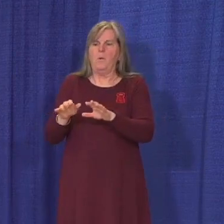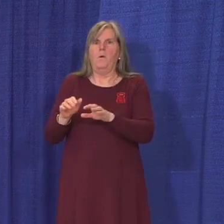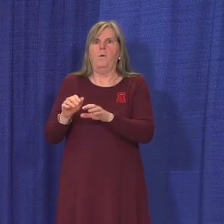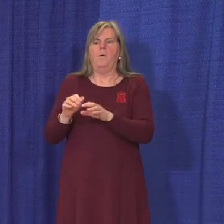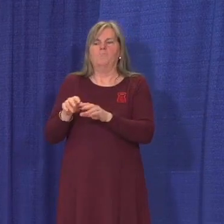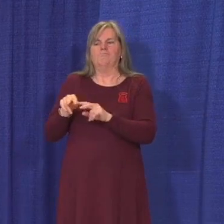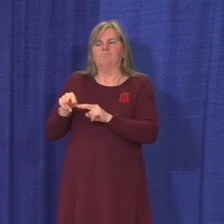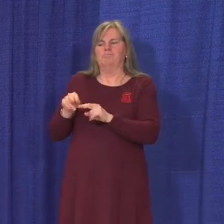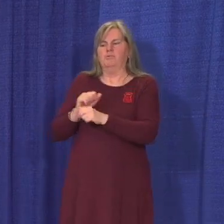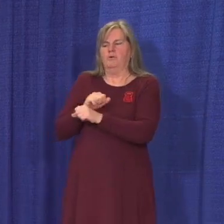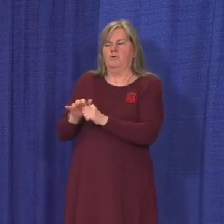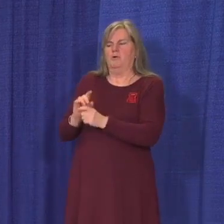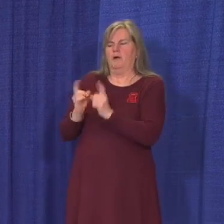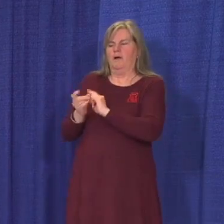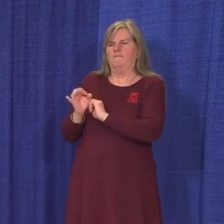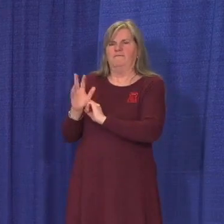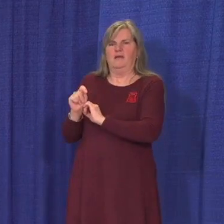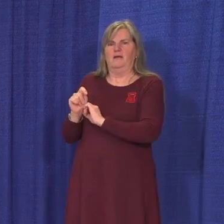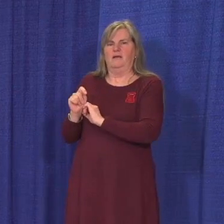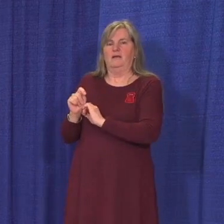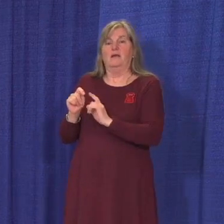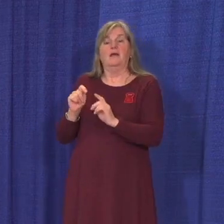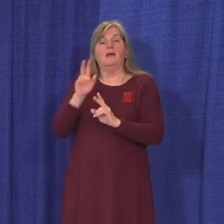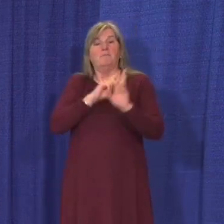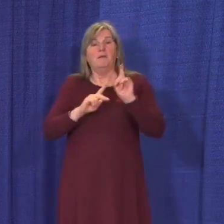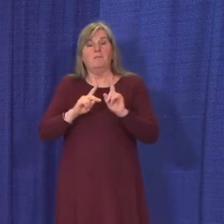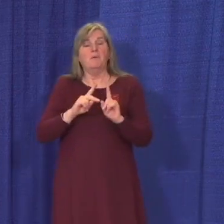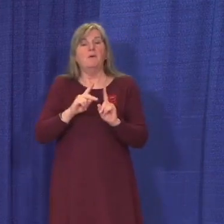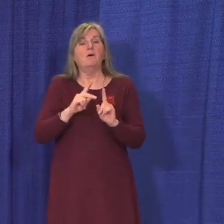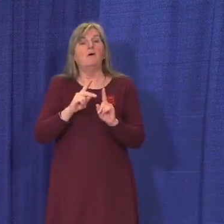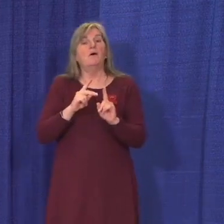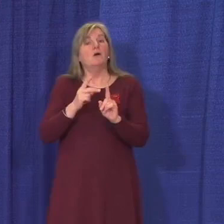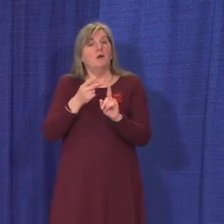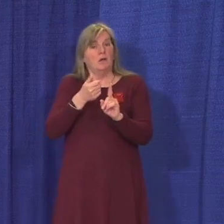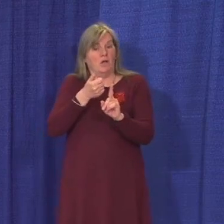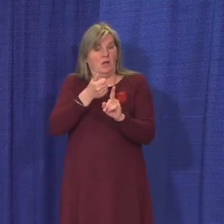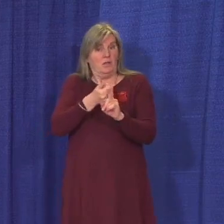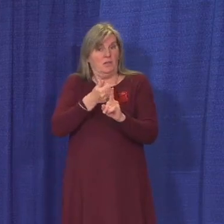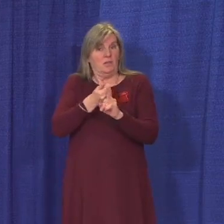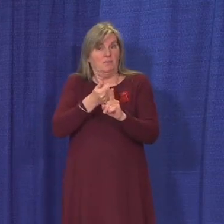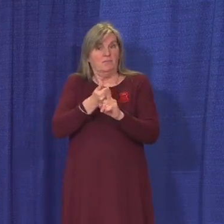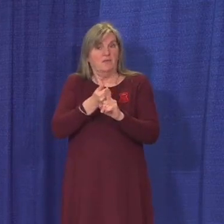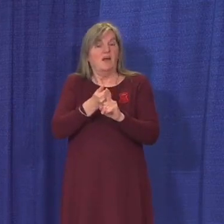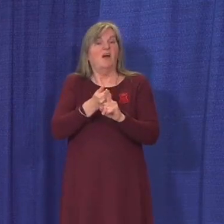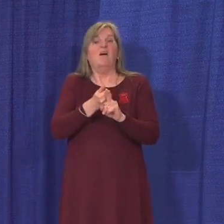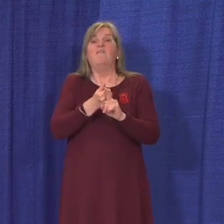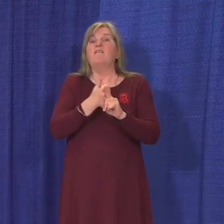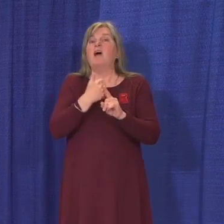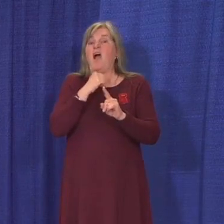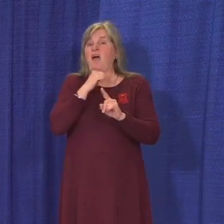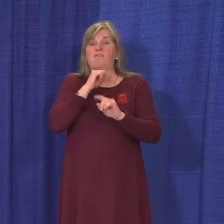waiting to visit family they have not seen. We still must take precautions